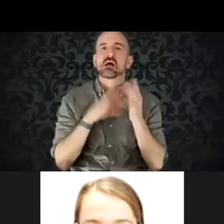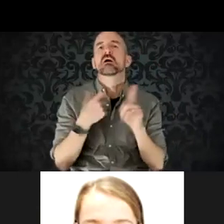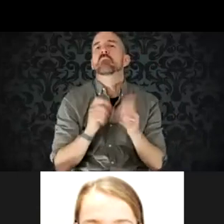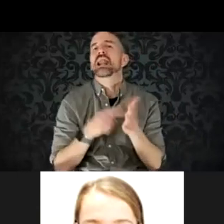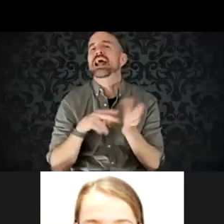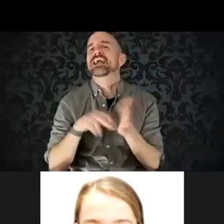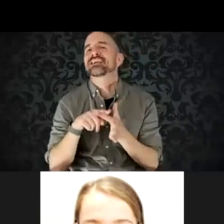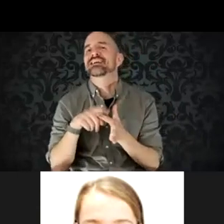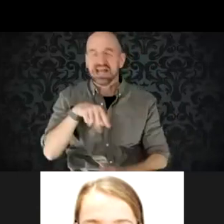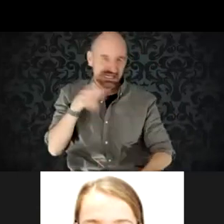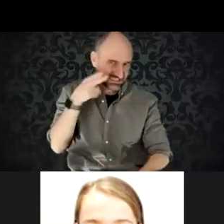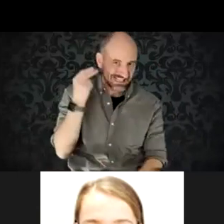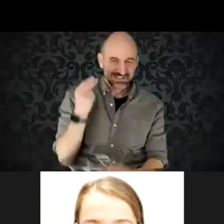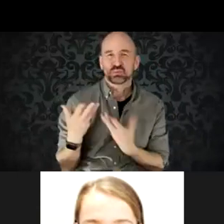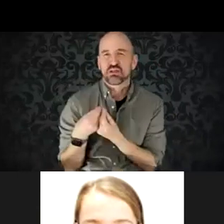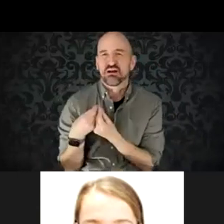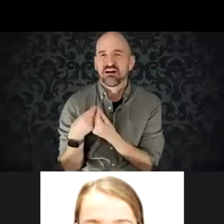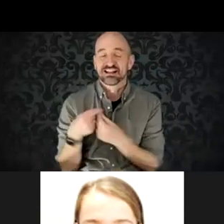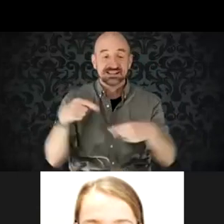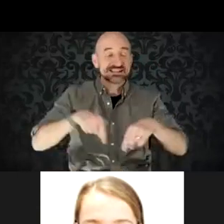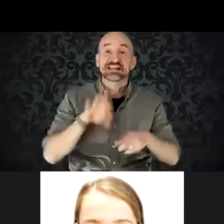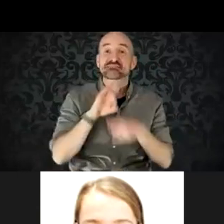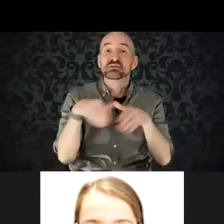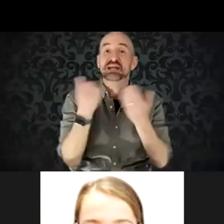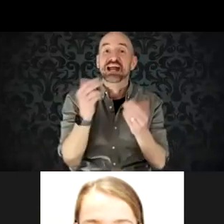I am sharing my screen with you now and fingers crossed